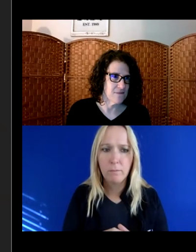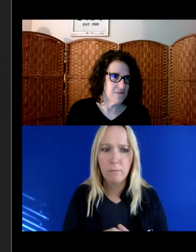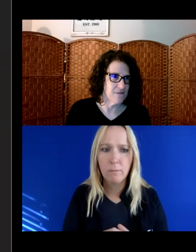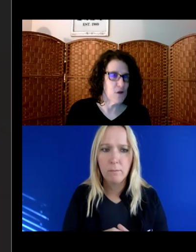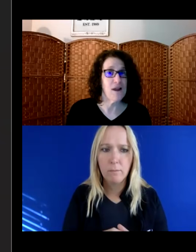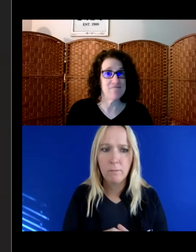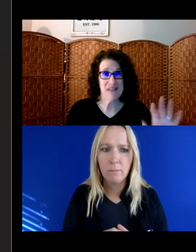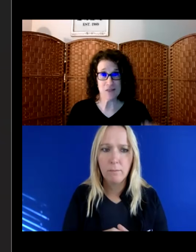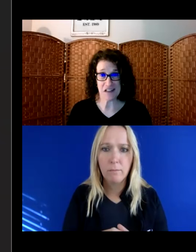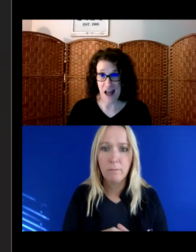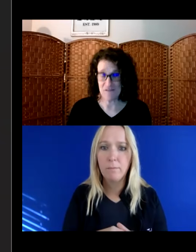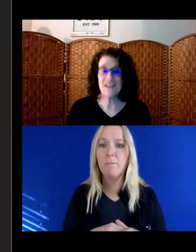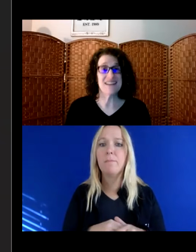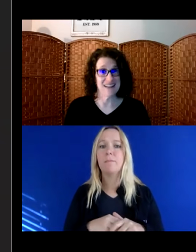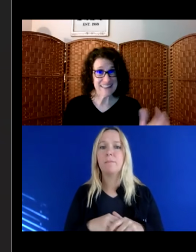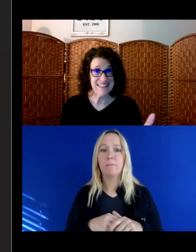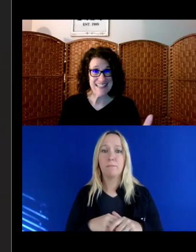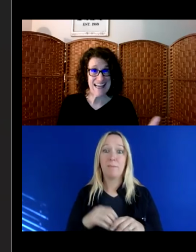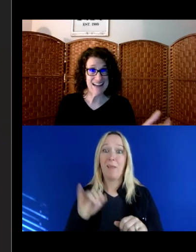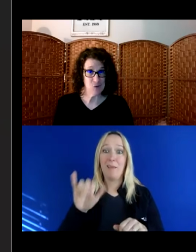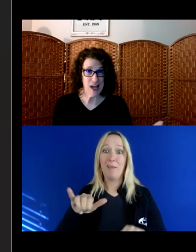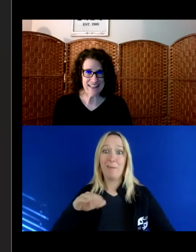Okay, that was enough. It's dizzying, right?